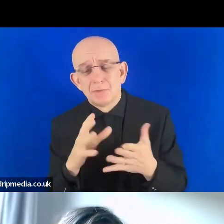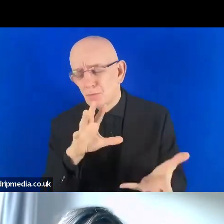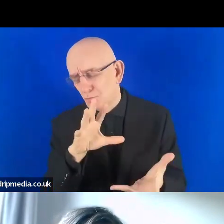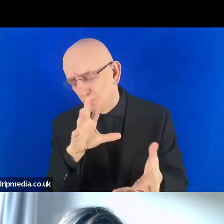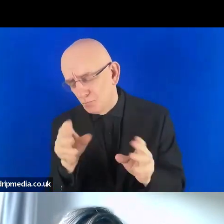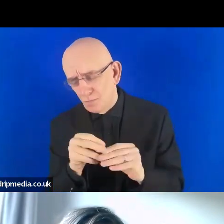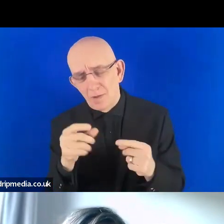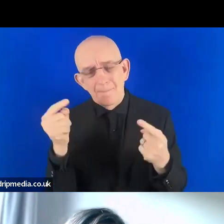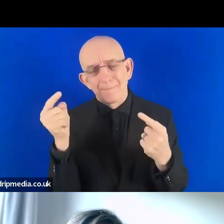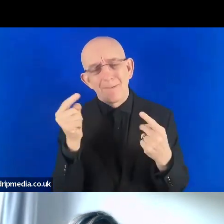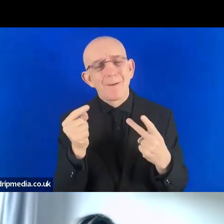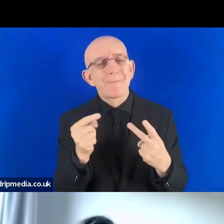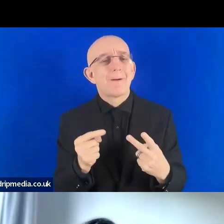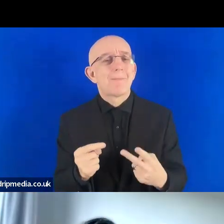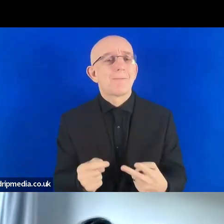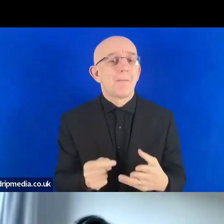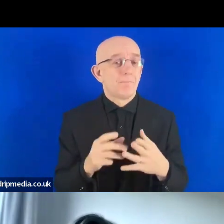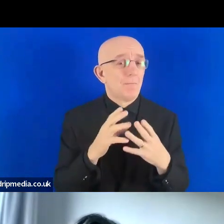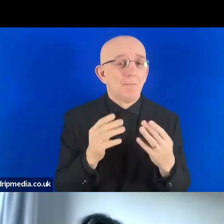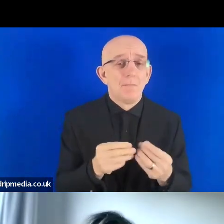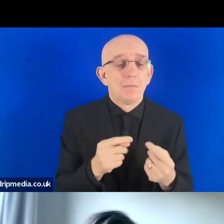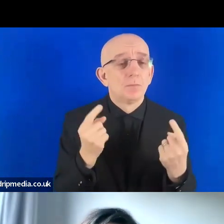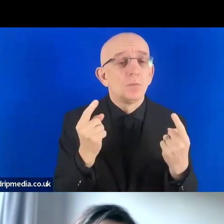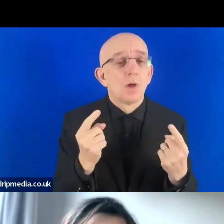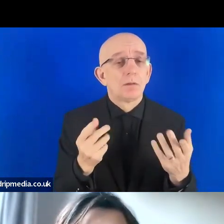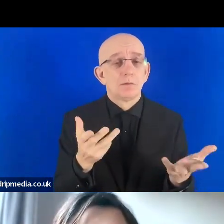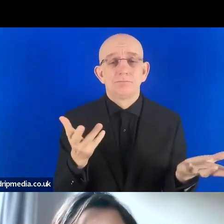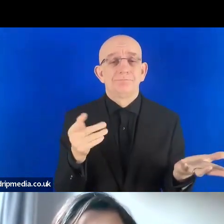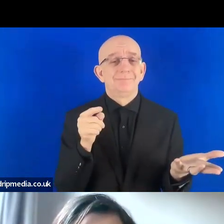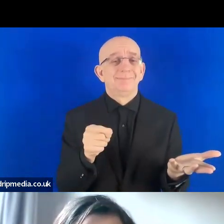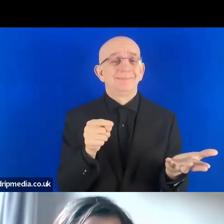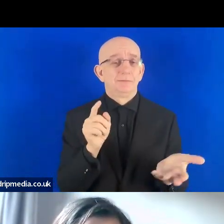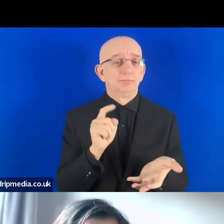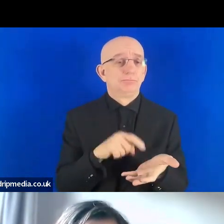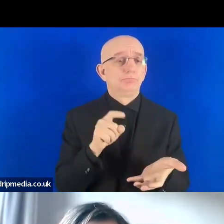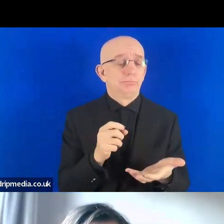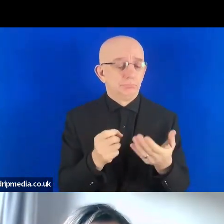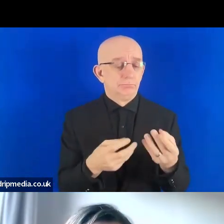but yes, just to let you know, there is free Wi-Fi at the airport. There is a lost luggage count.